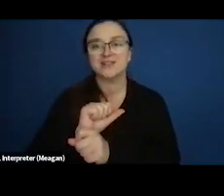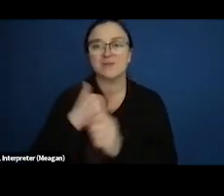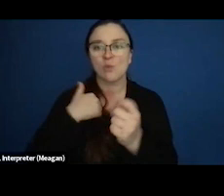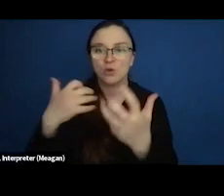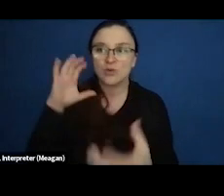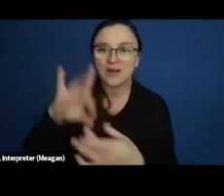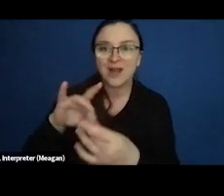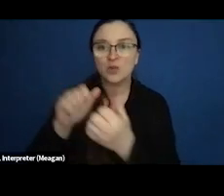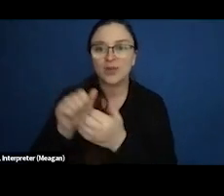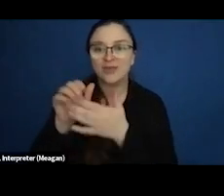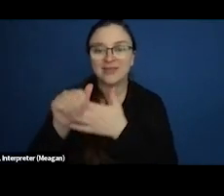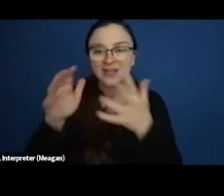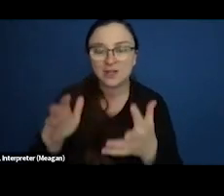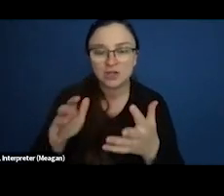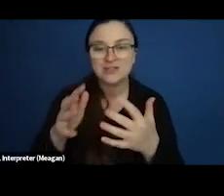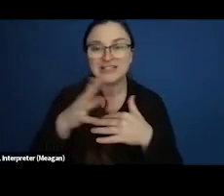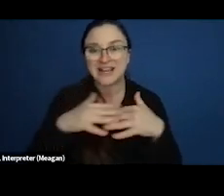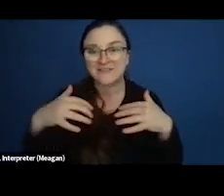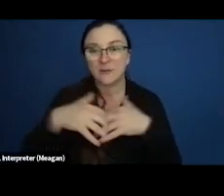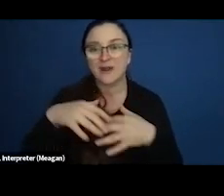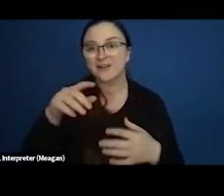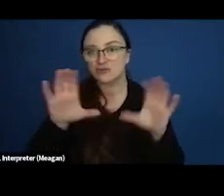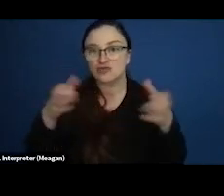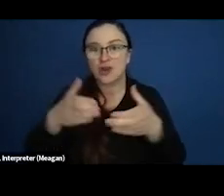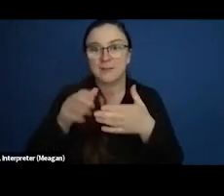with Native American Tribal leaders in Massachusetts.